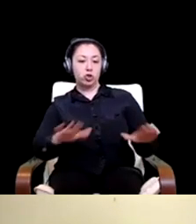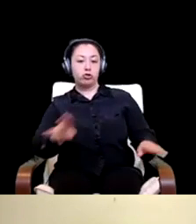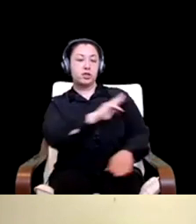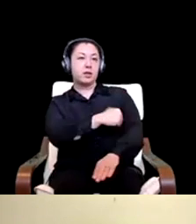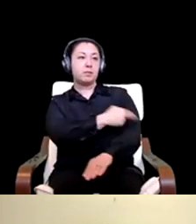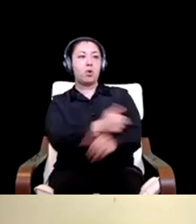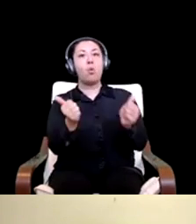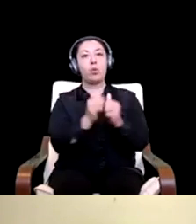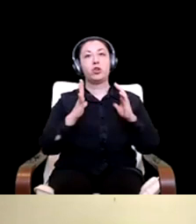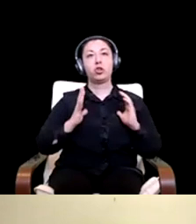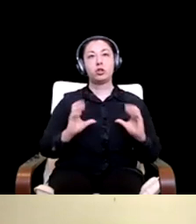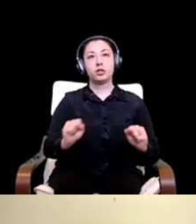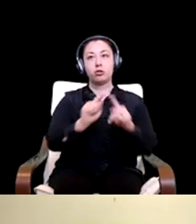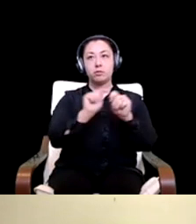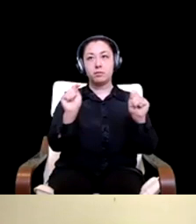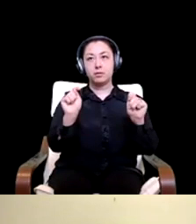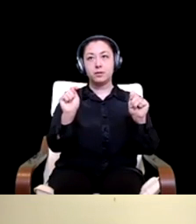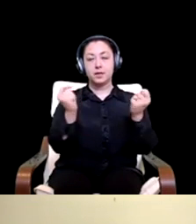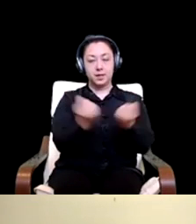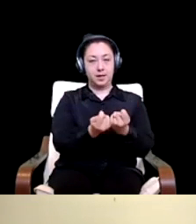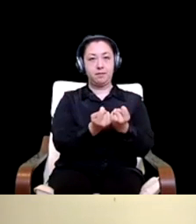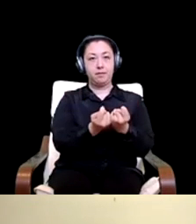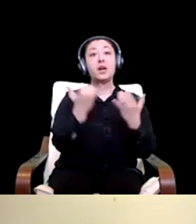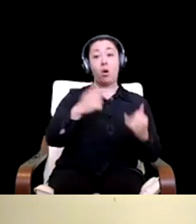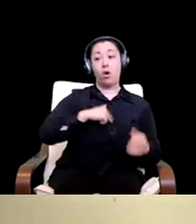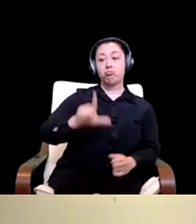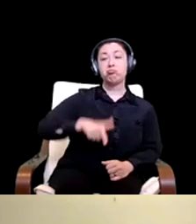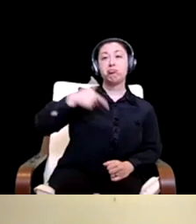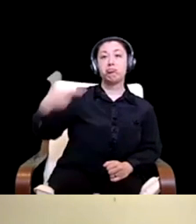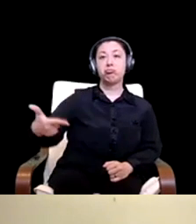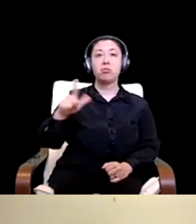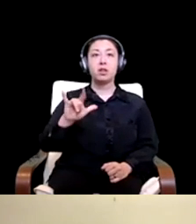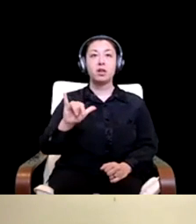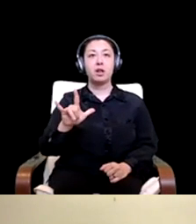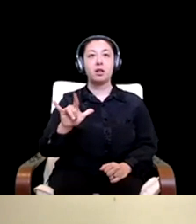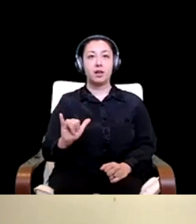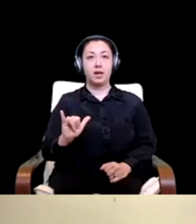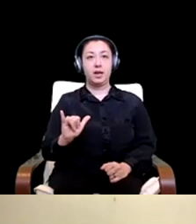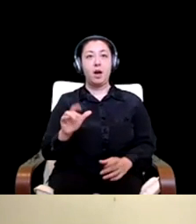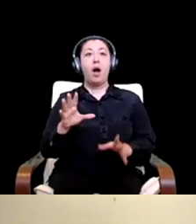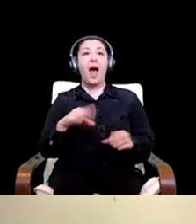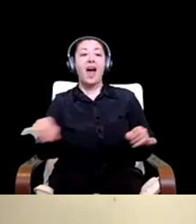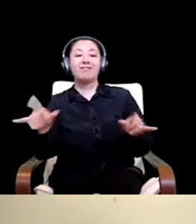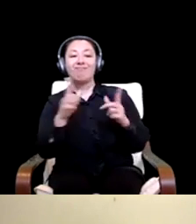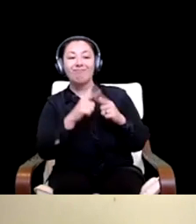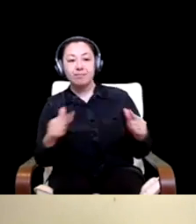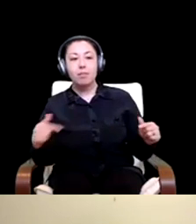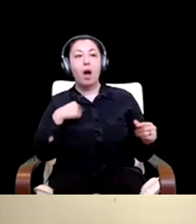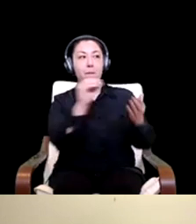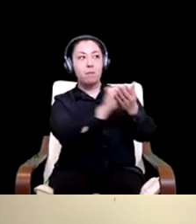to Lily, and as I do this I will post another poll just to see what your previous knowledge